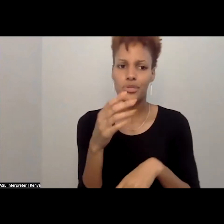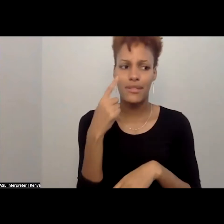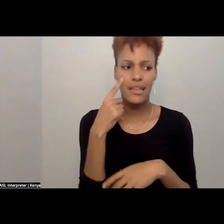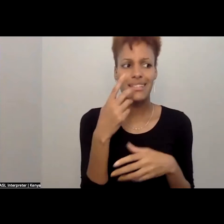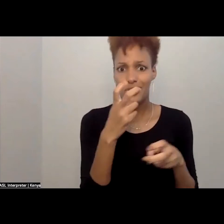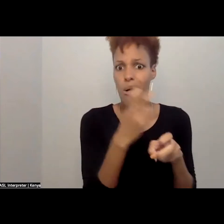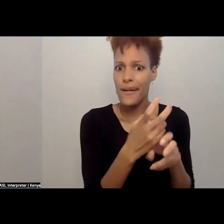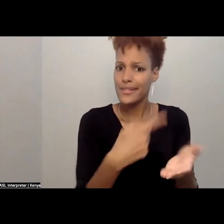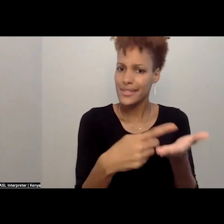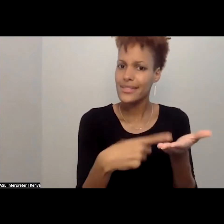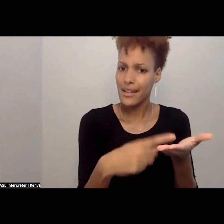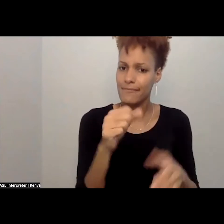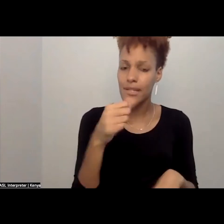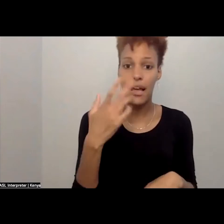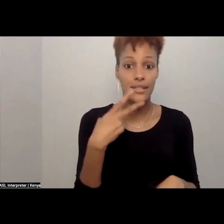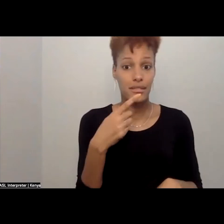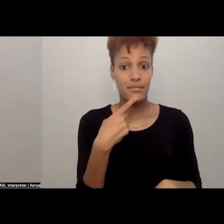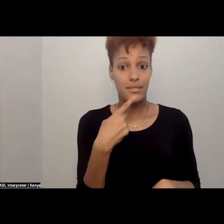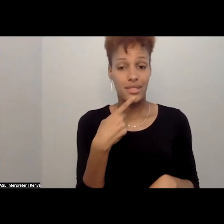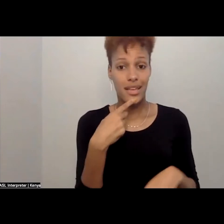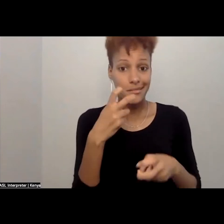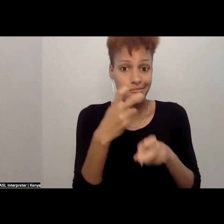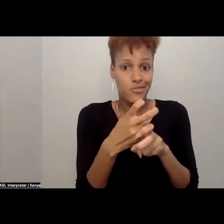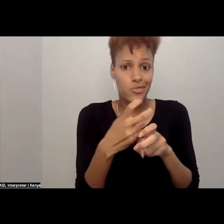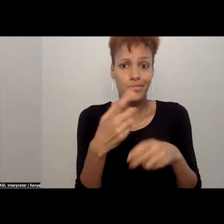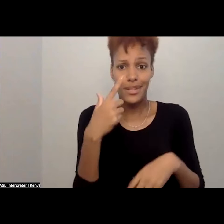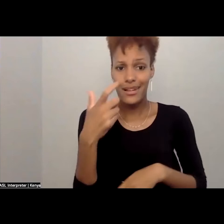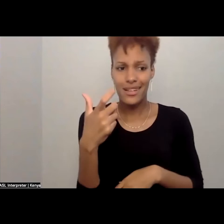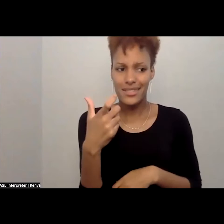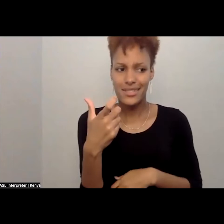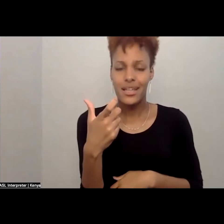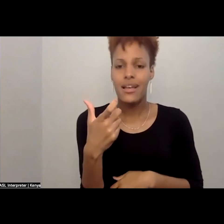I really, I say difficult with tongue-in-cheek, because I don't think these- this is difficult